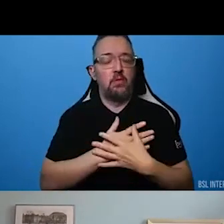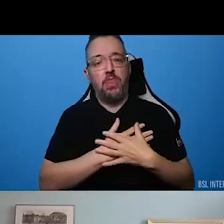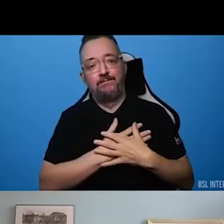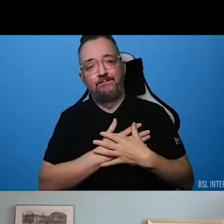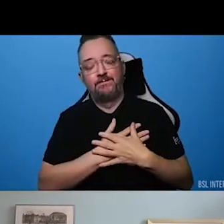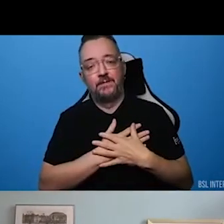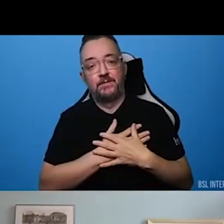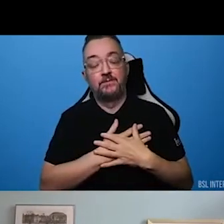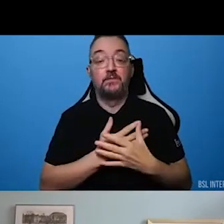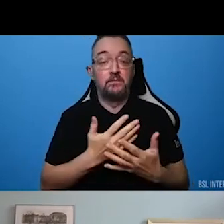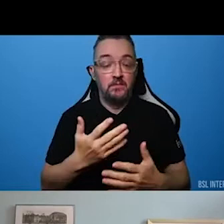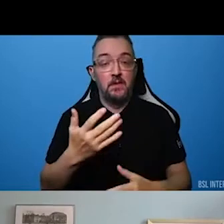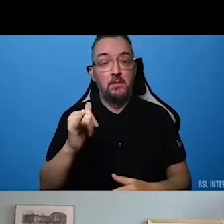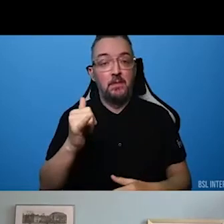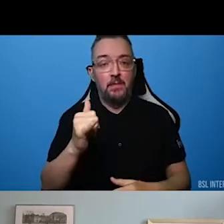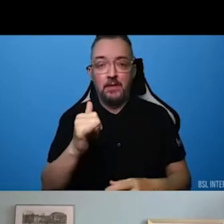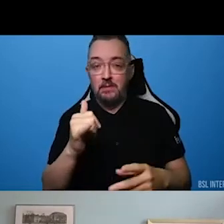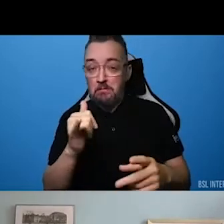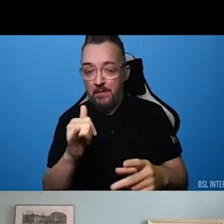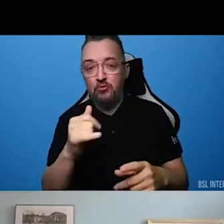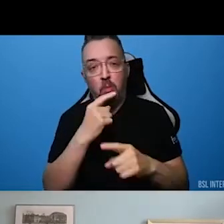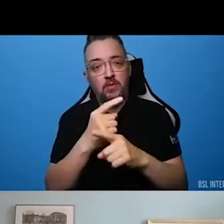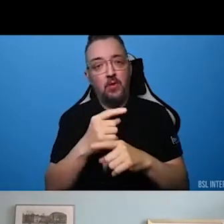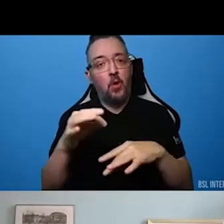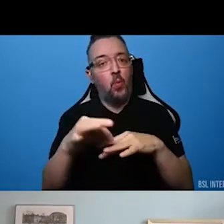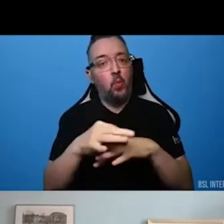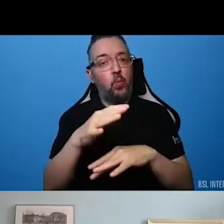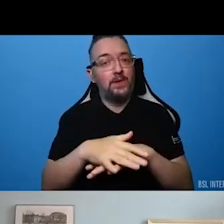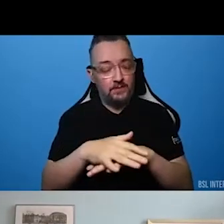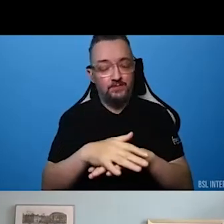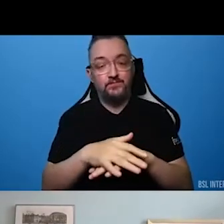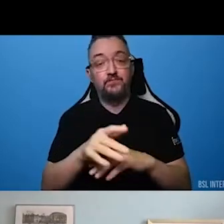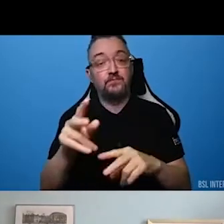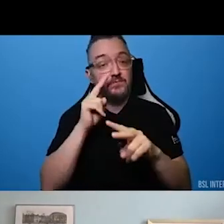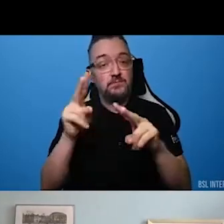It may even recall a wedding scene. So you can see in the middle of the valence,